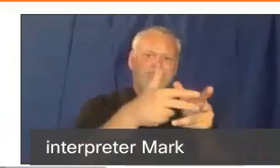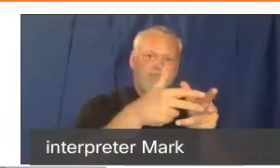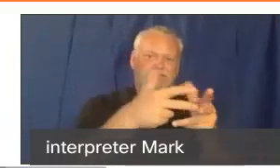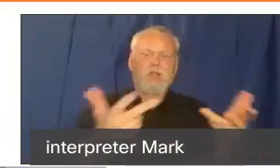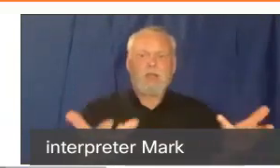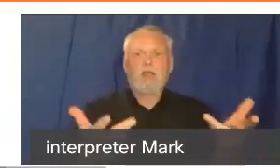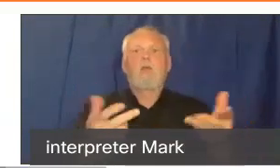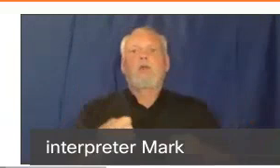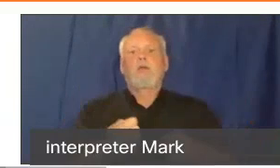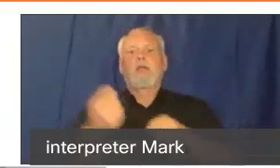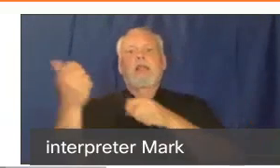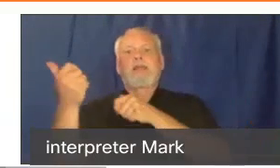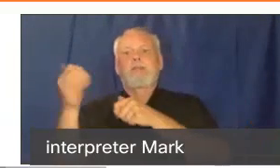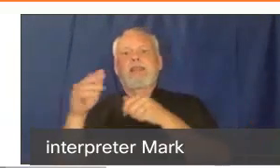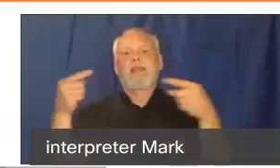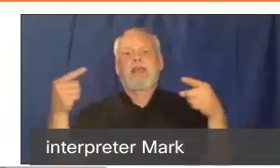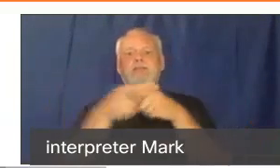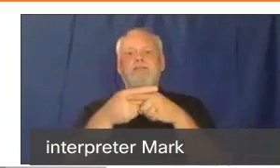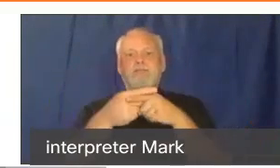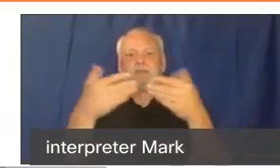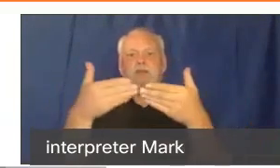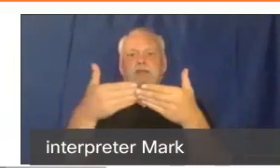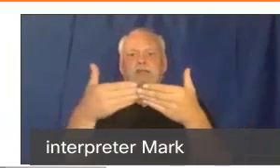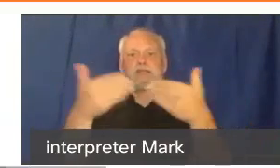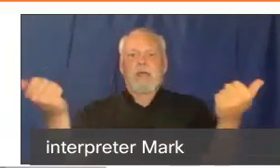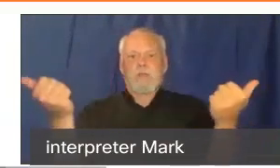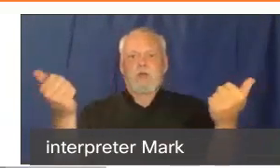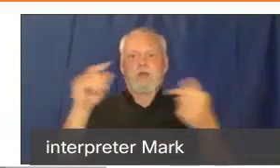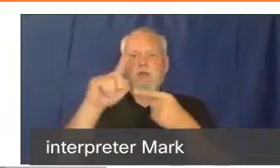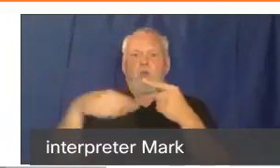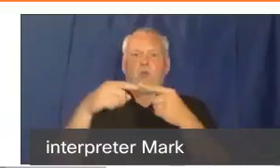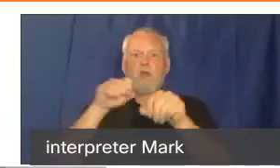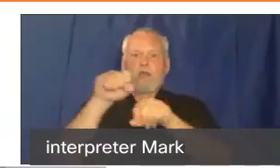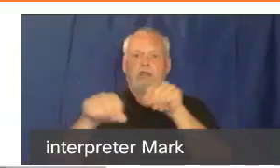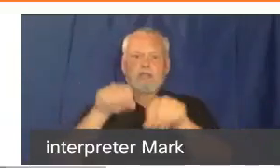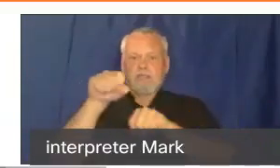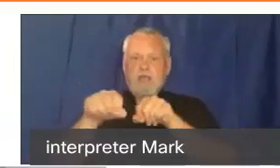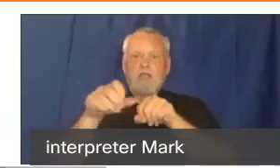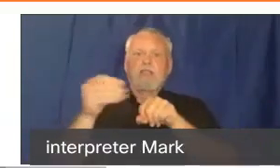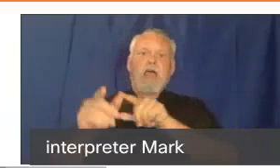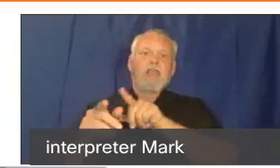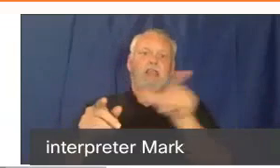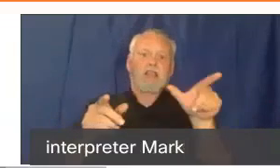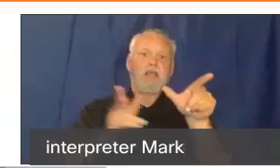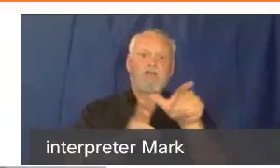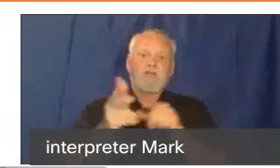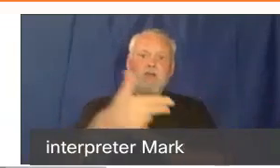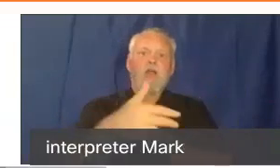By separating when. The cyclist and the Western vehicle can proceed through the intersection.